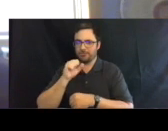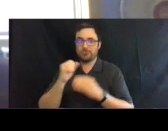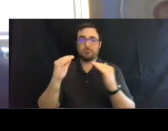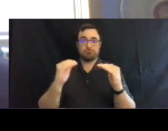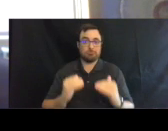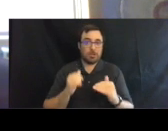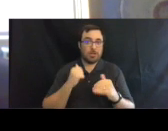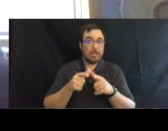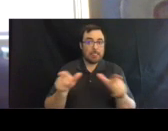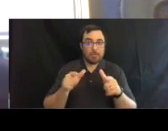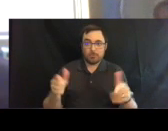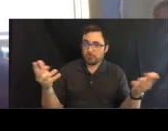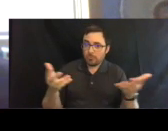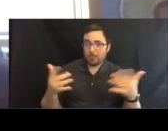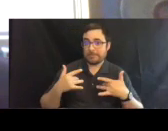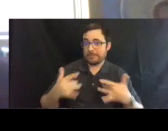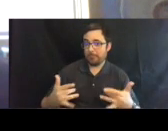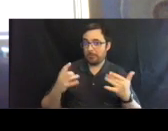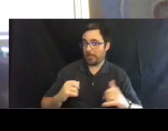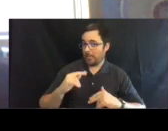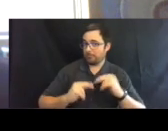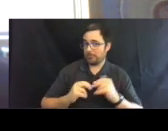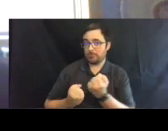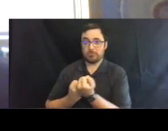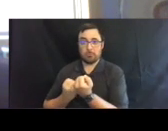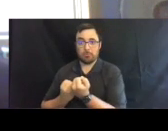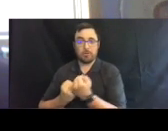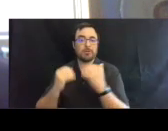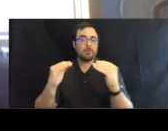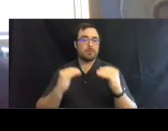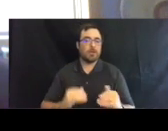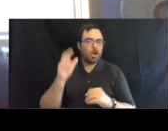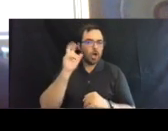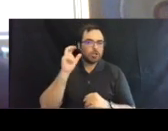vocabulary that we can build and auditory skills that we can focus on